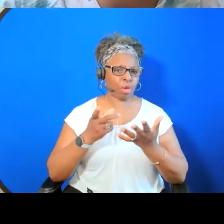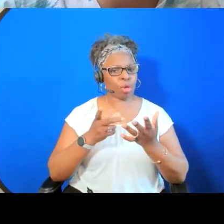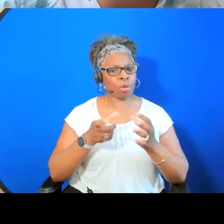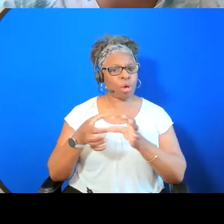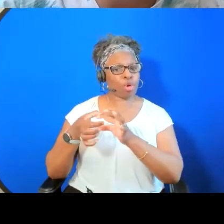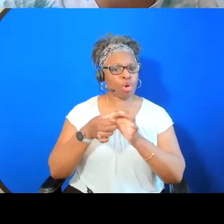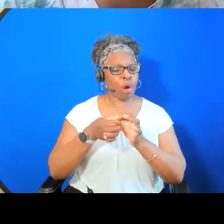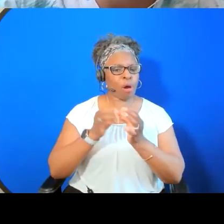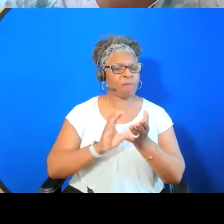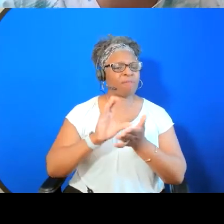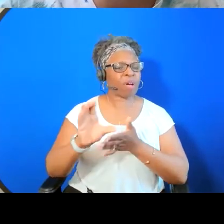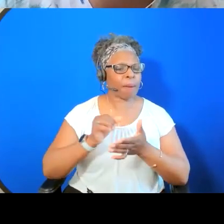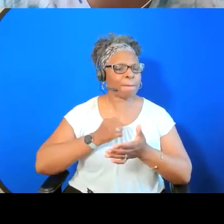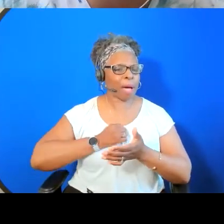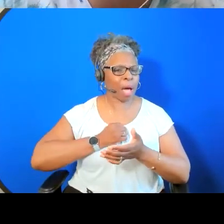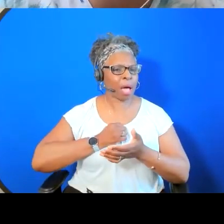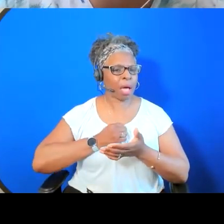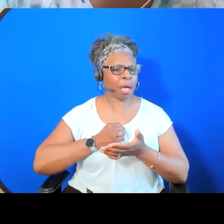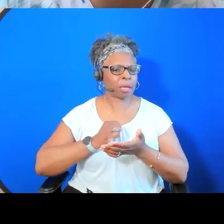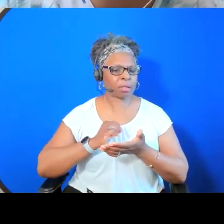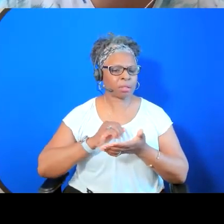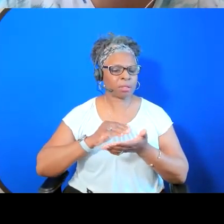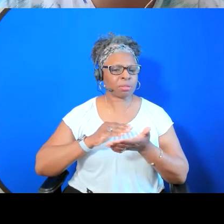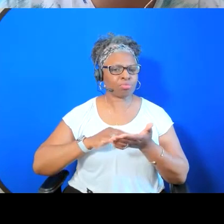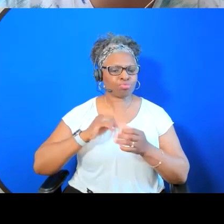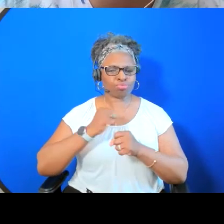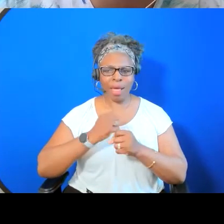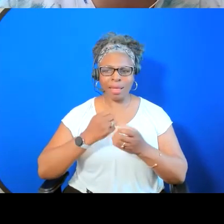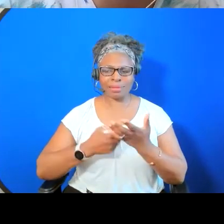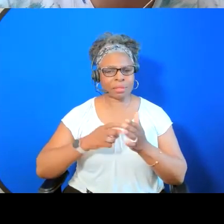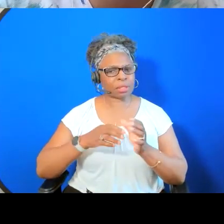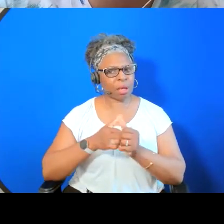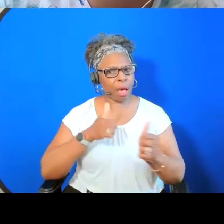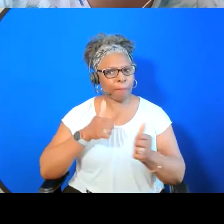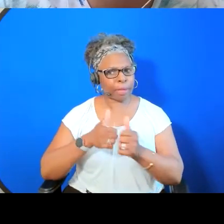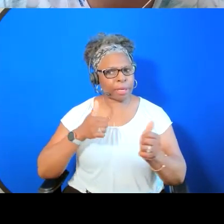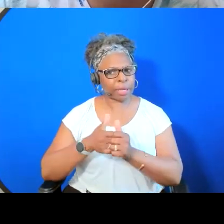organisation called Polish Migrants Organised for Change and we are also known as POMOC.